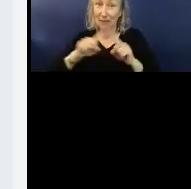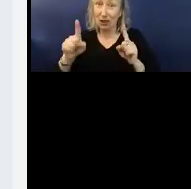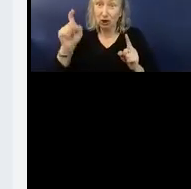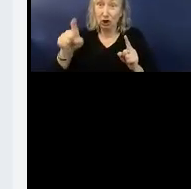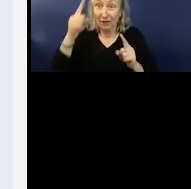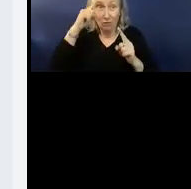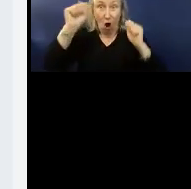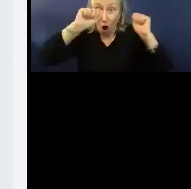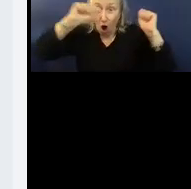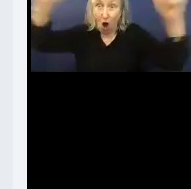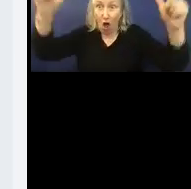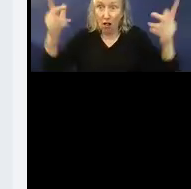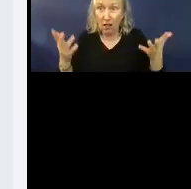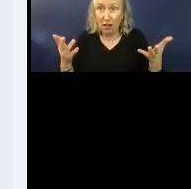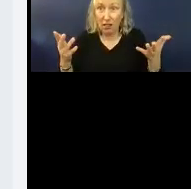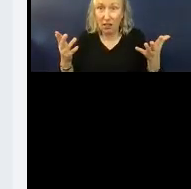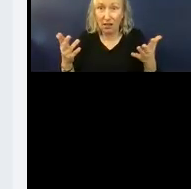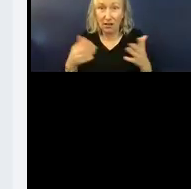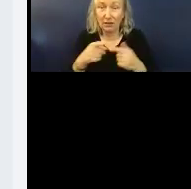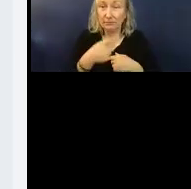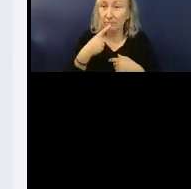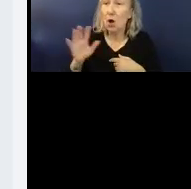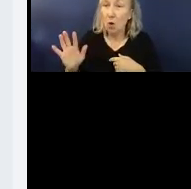OK, so one thing that I'll share that may help.